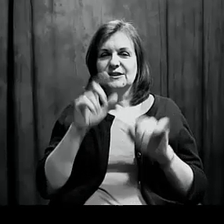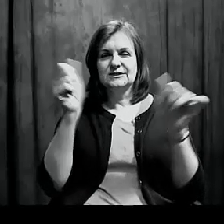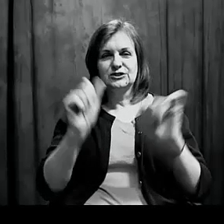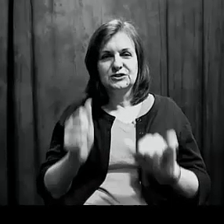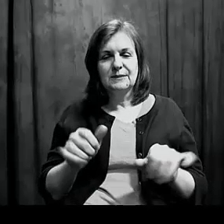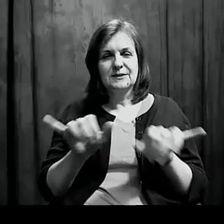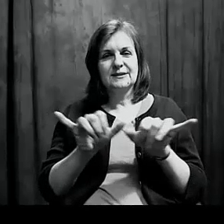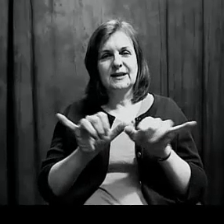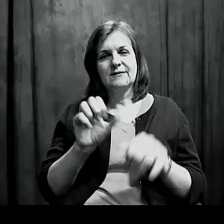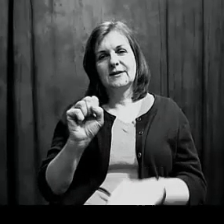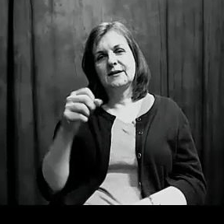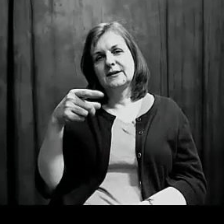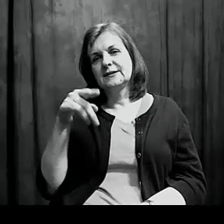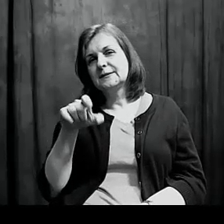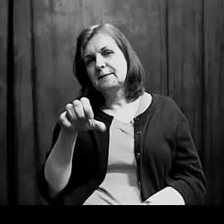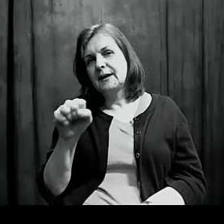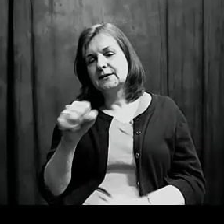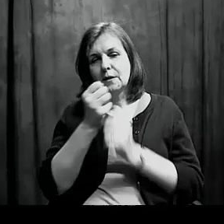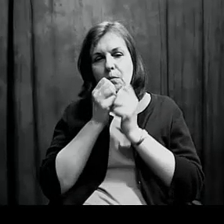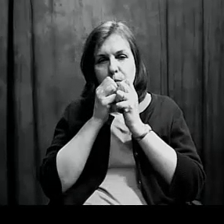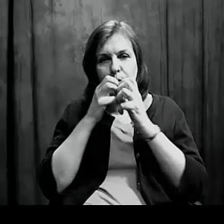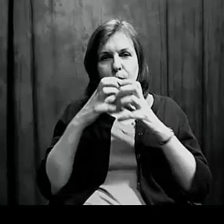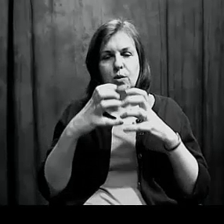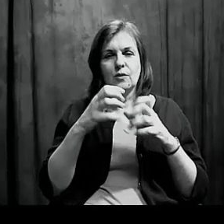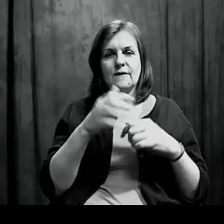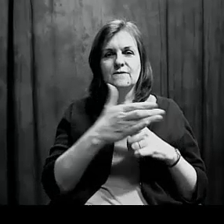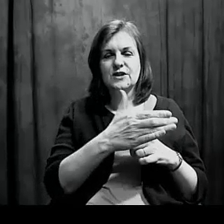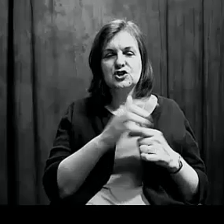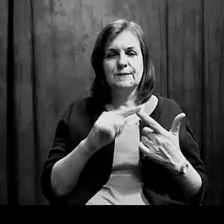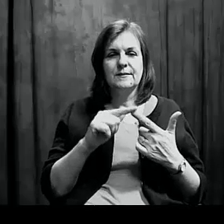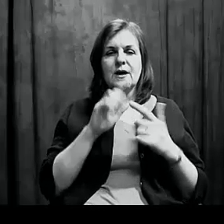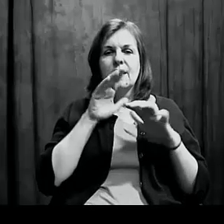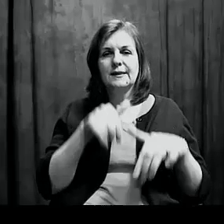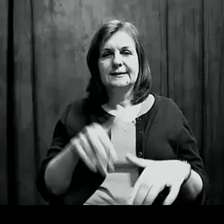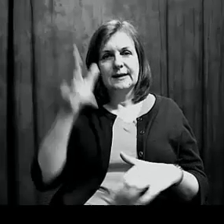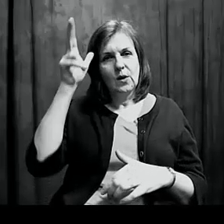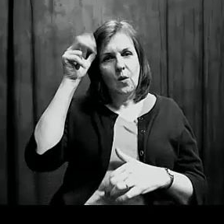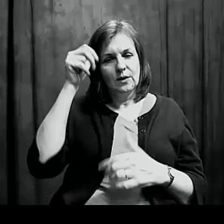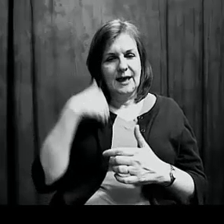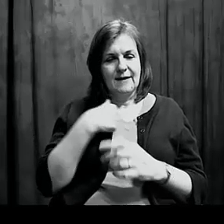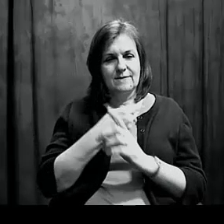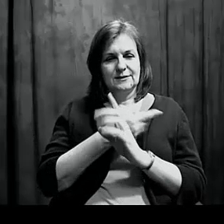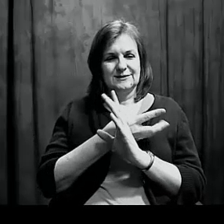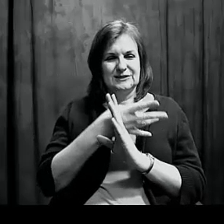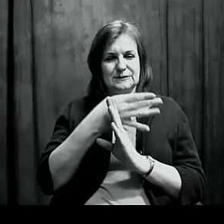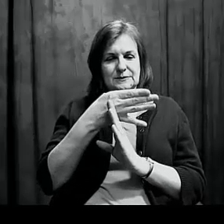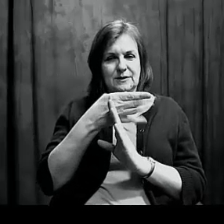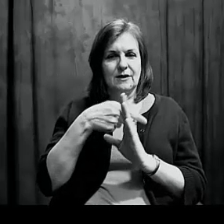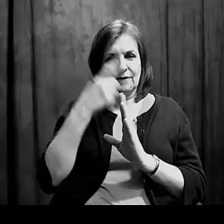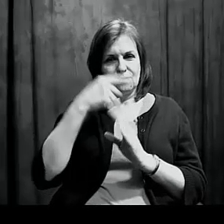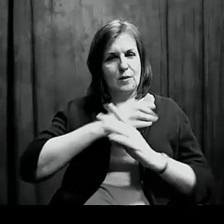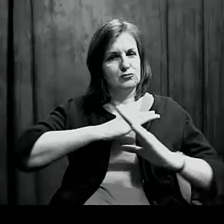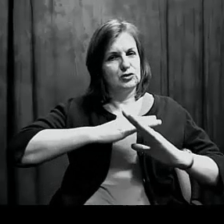spikes can come in different shapes and sizes something like a balloon fish here or seahorse has the spikes